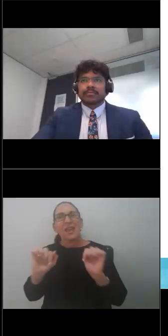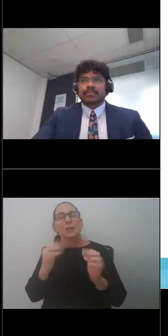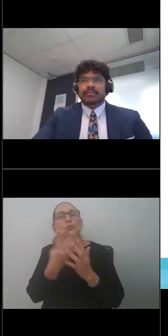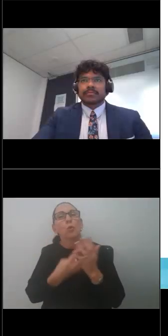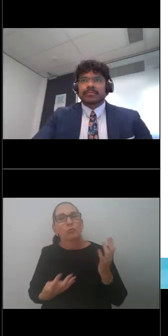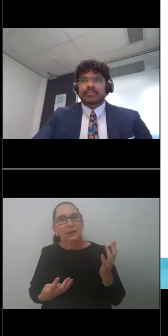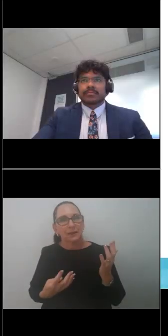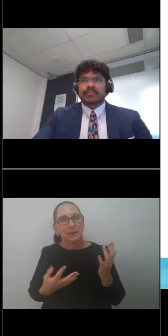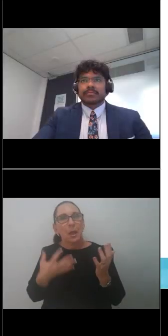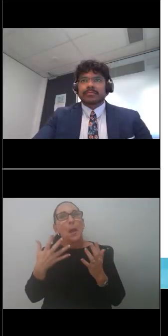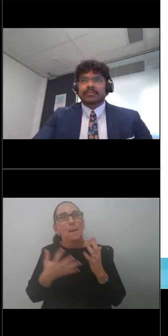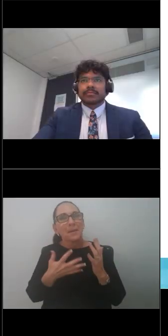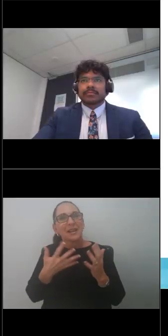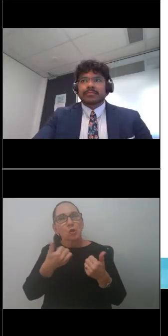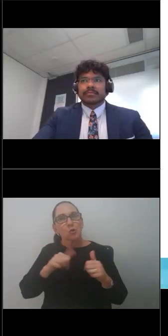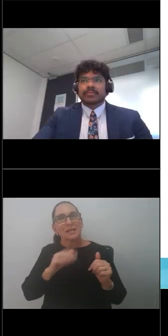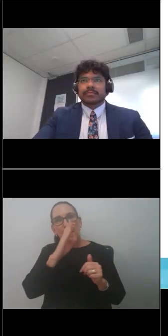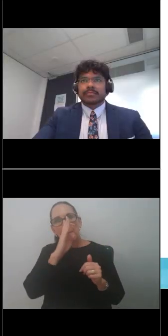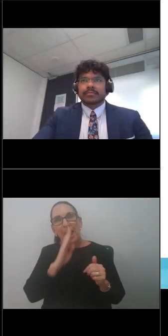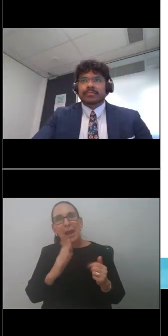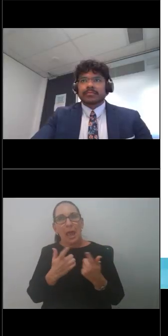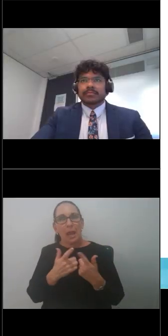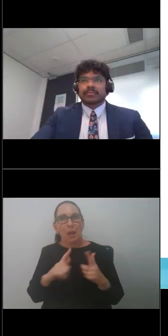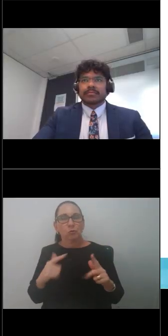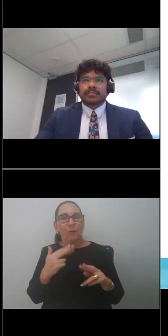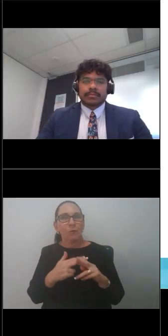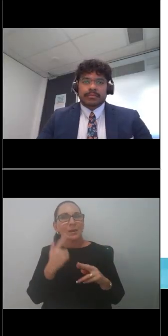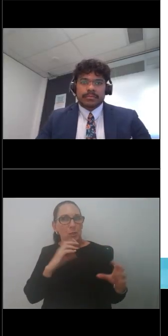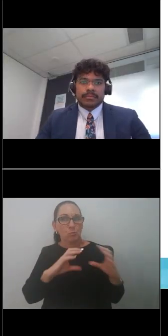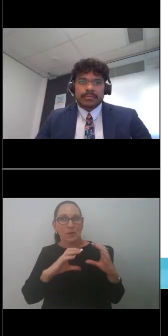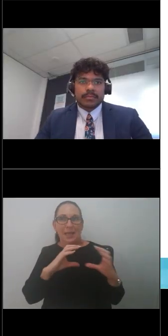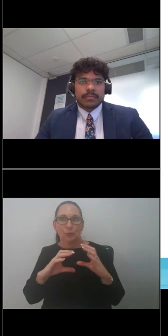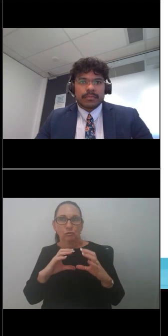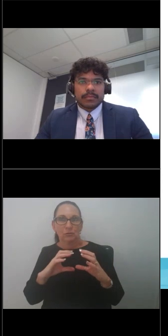plain language communication now plain language communication means breaking things down into